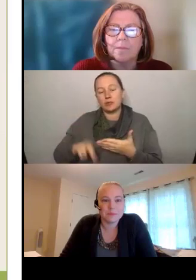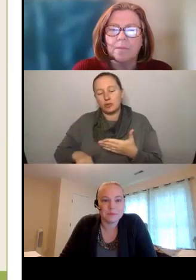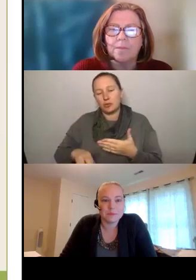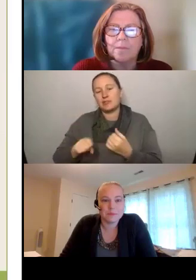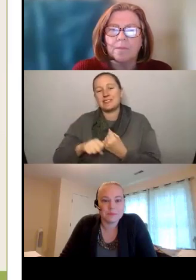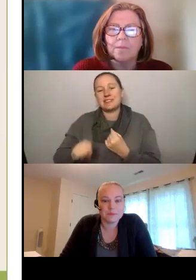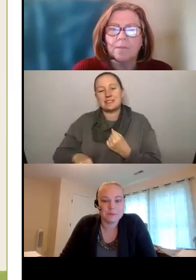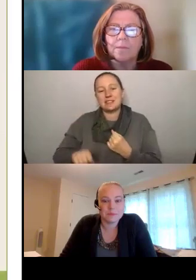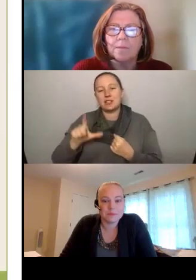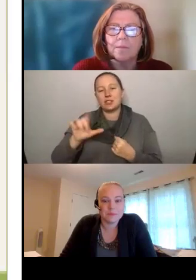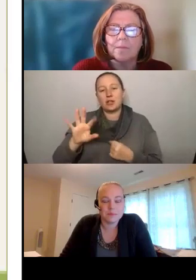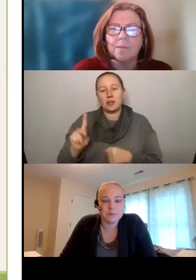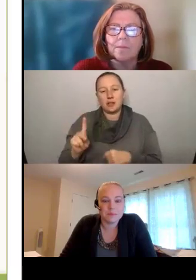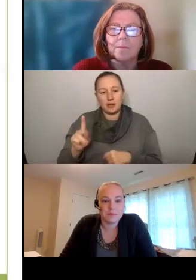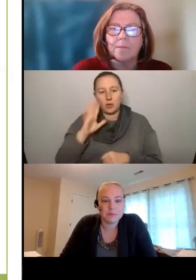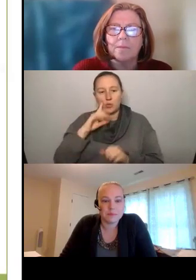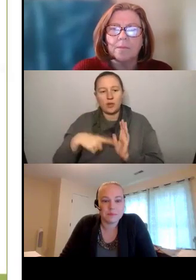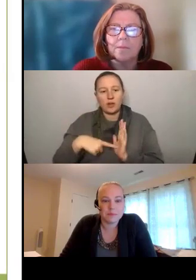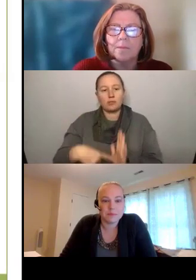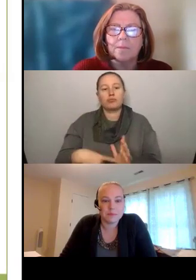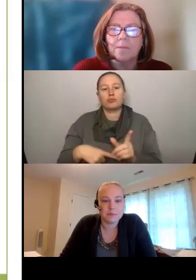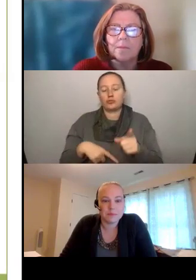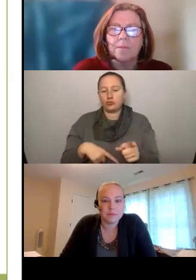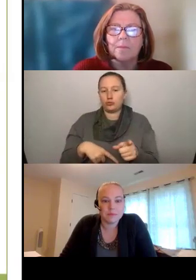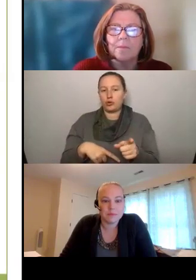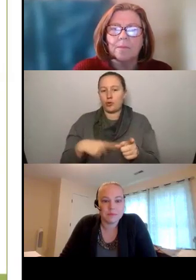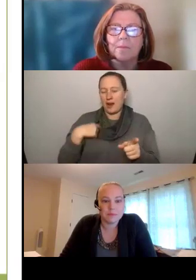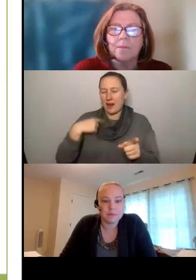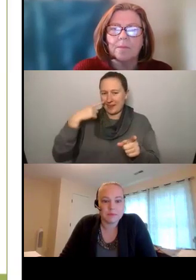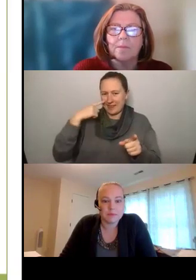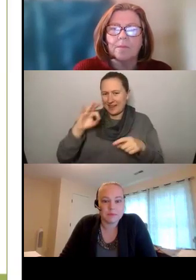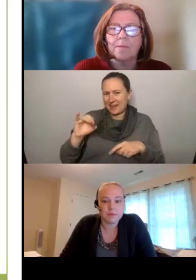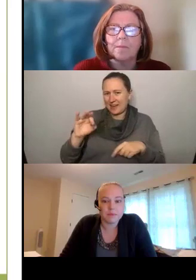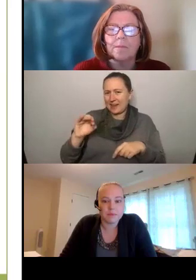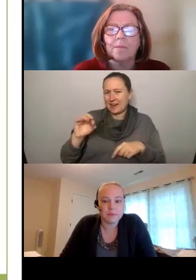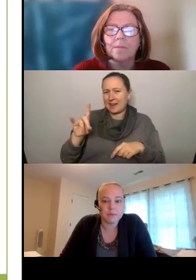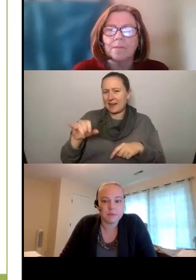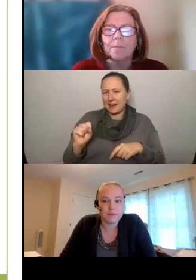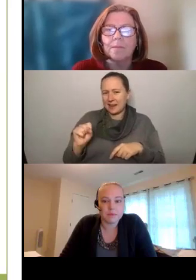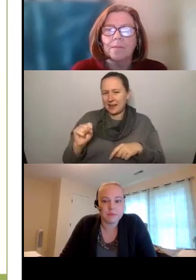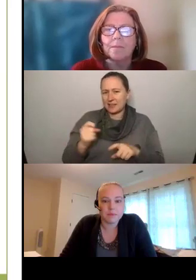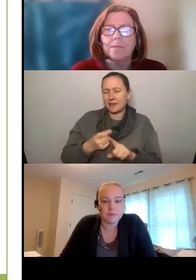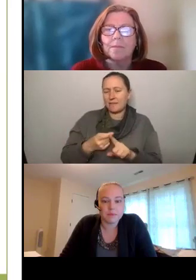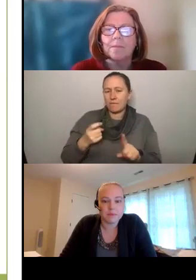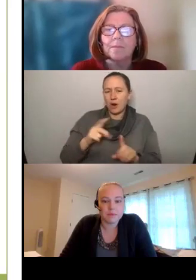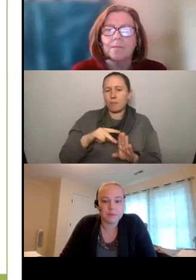This will show up when, I believe, it's 90 days from the project period end date.